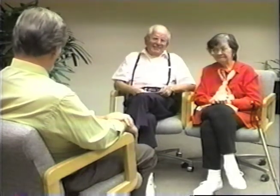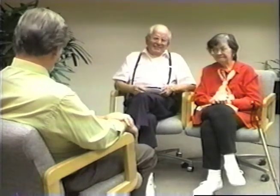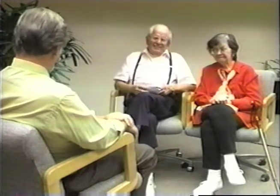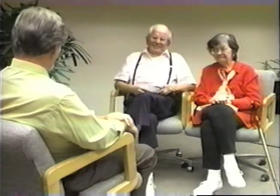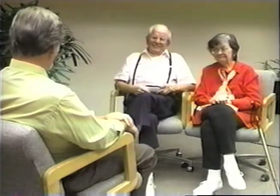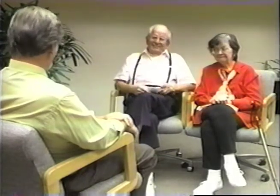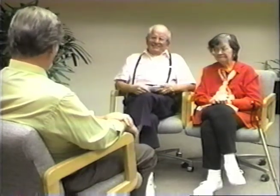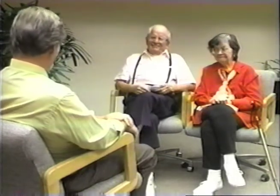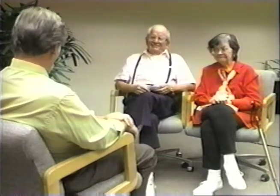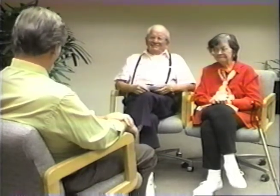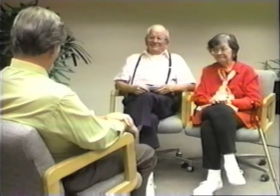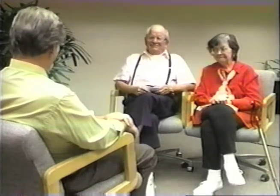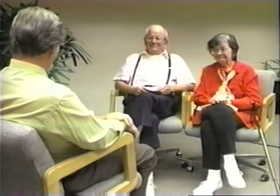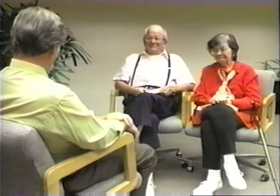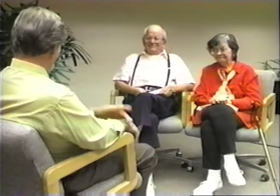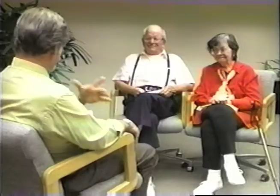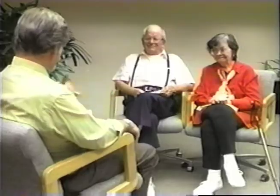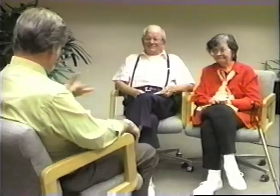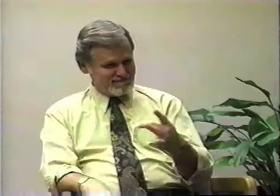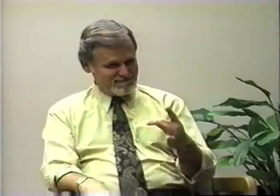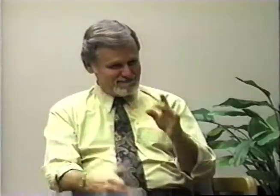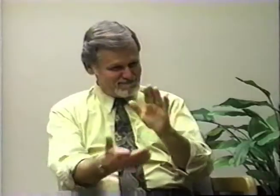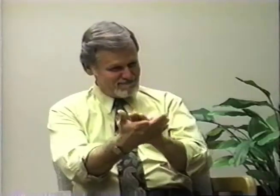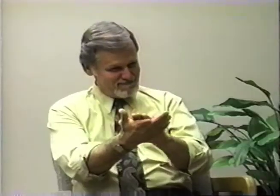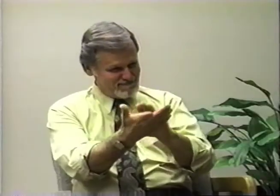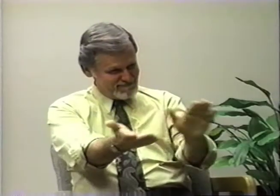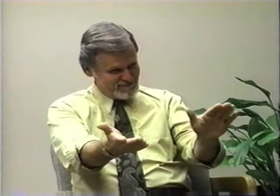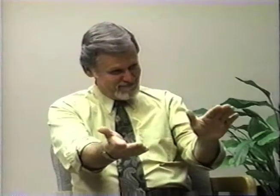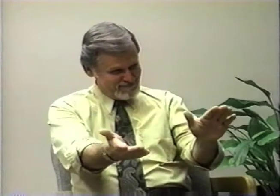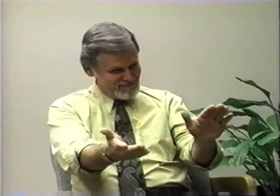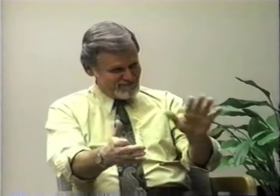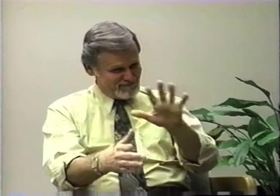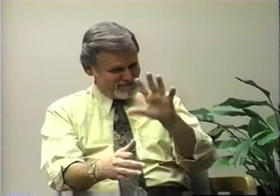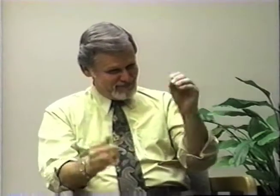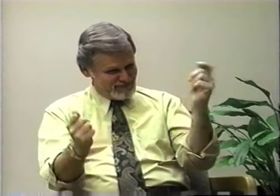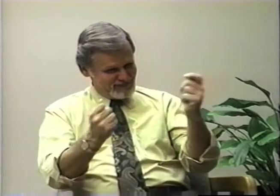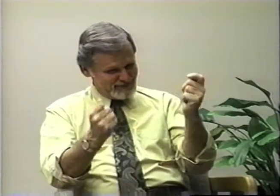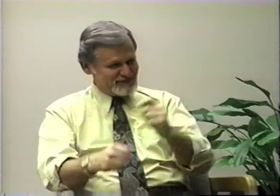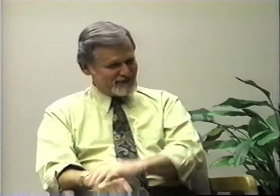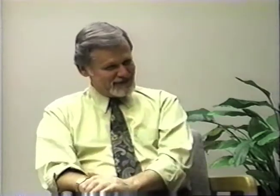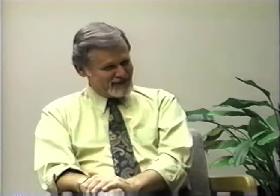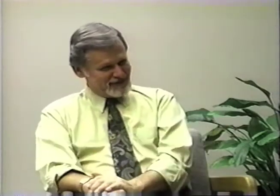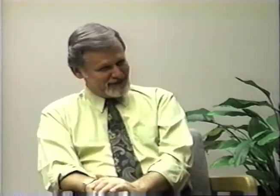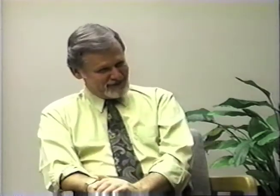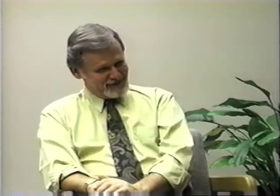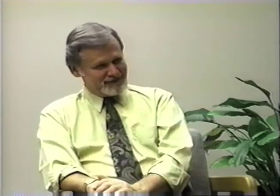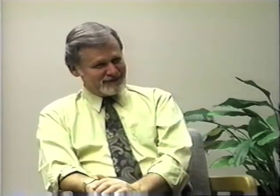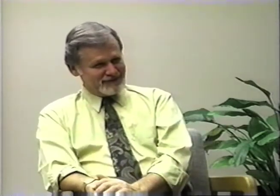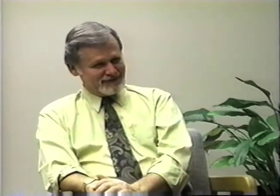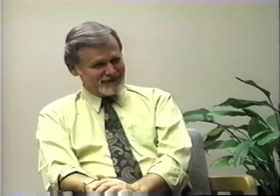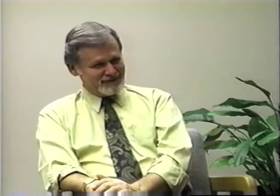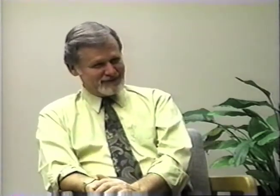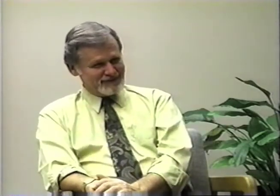That's how we've gotten through fifty years okay. Well, congratulations on your 50th year anniversary.